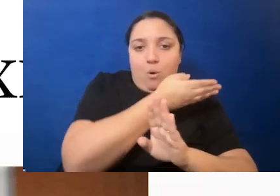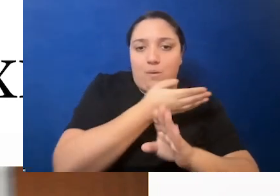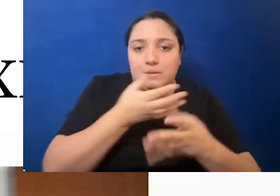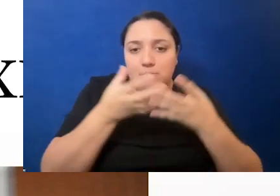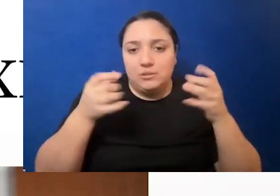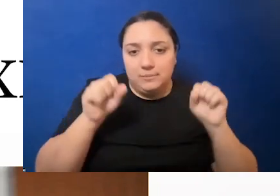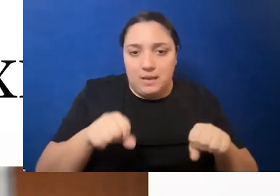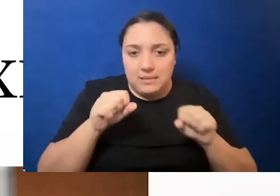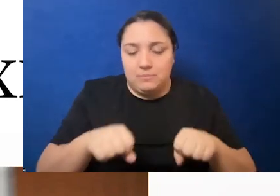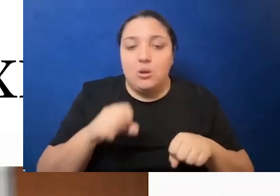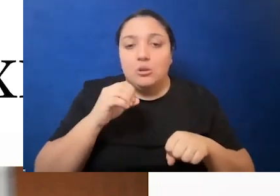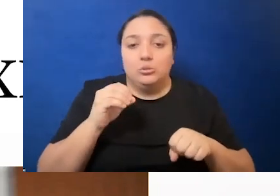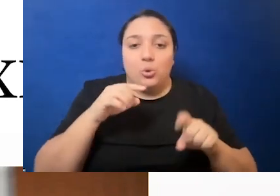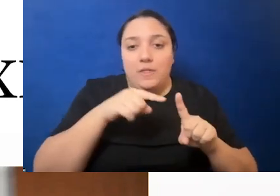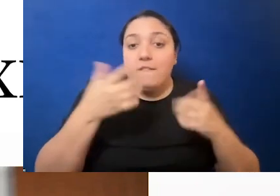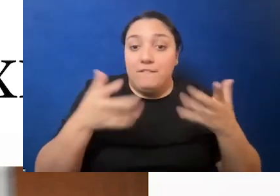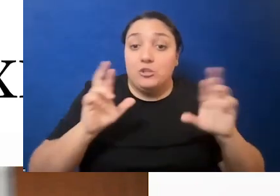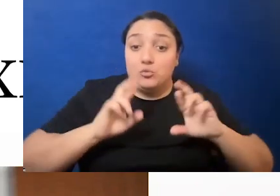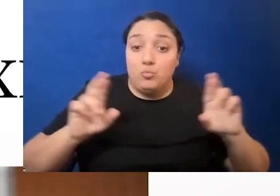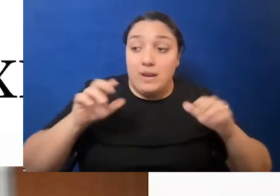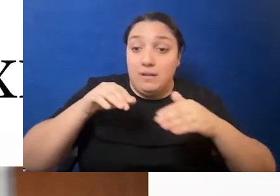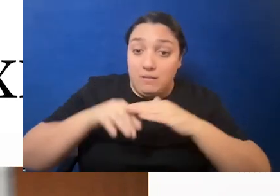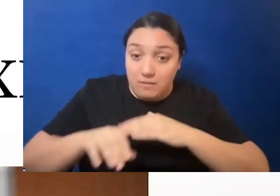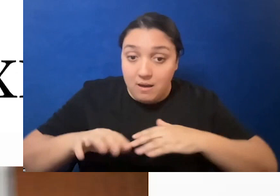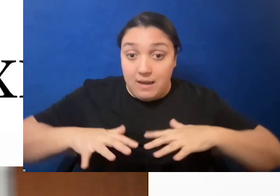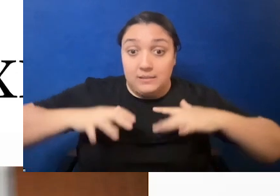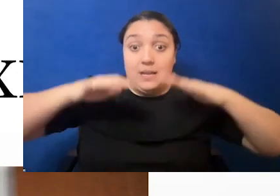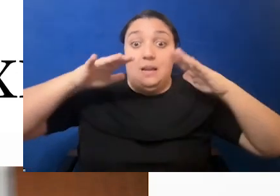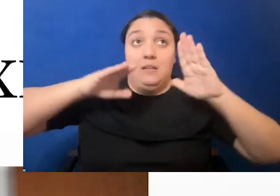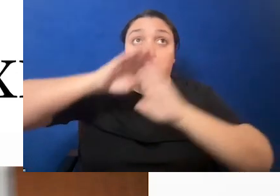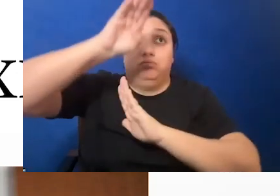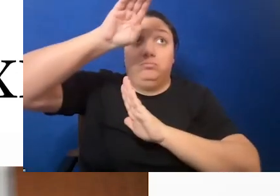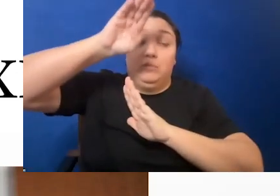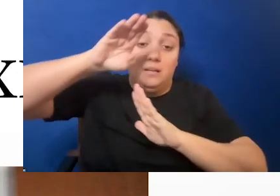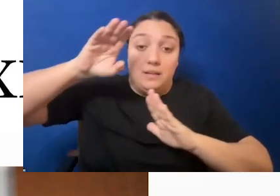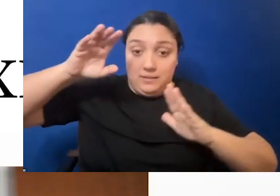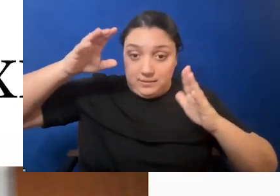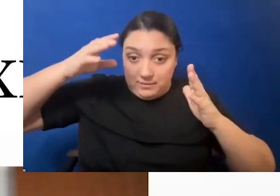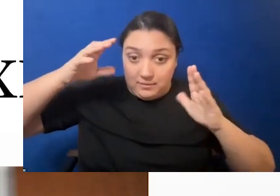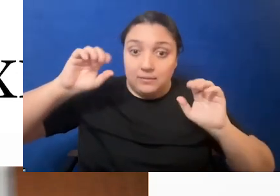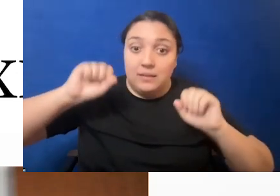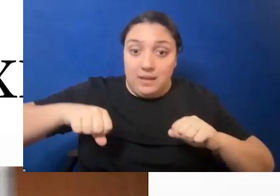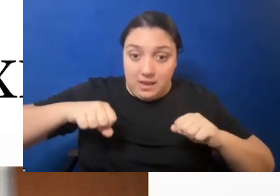THEY ARE READY WHEN THEY GET IN AND THE ANXIETY RISES THEY CAN